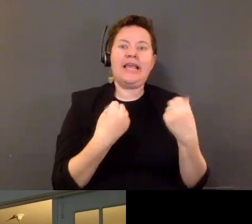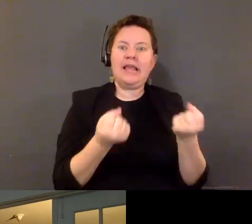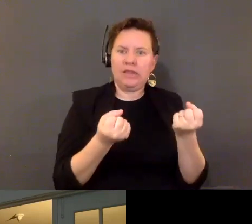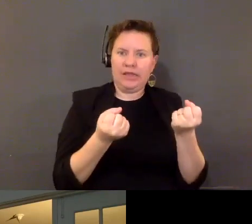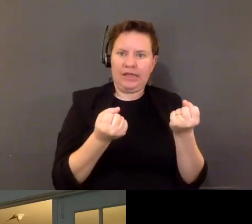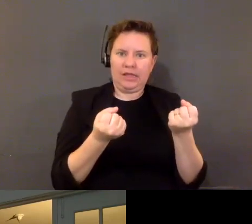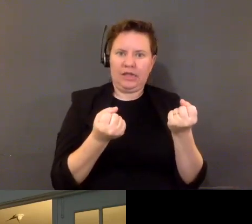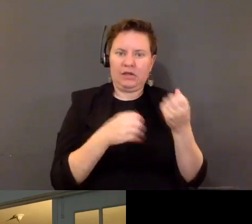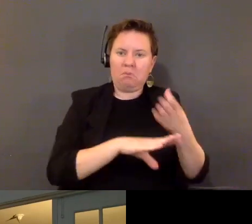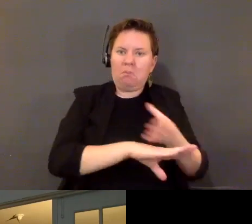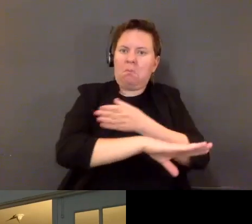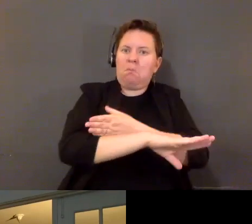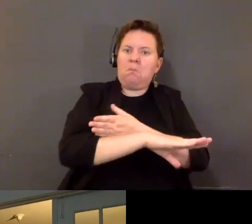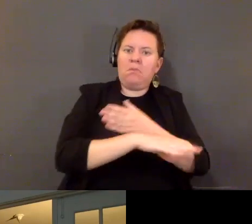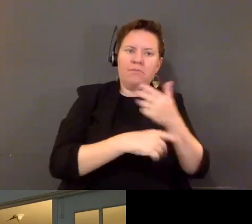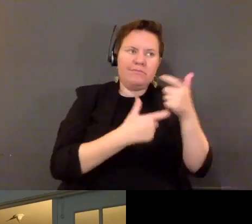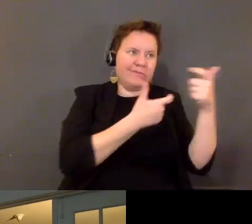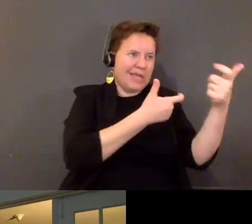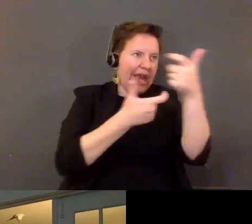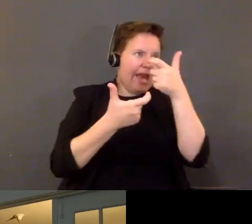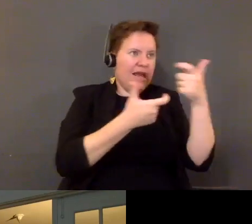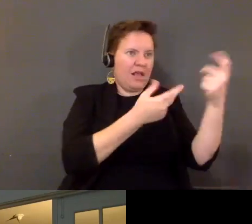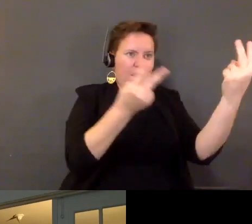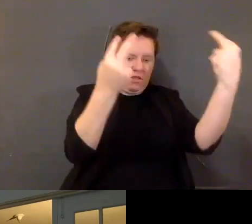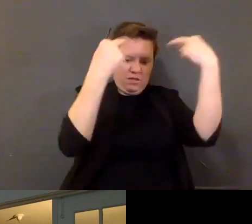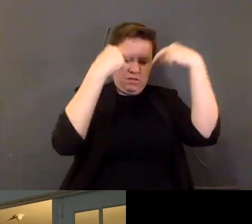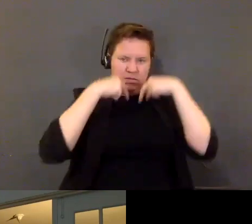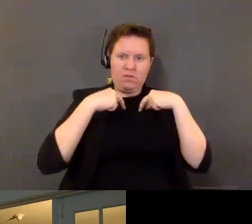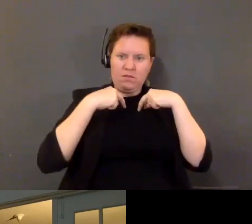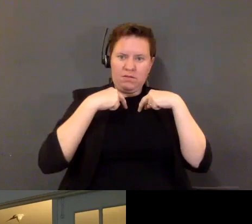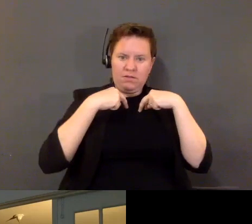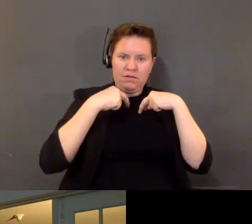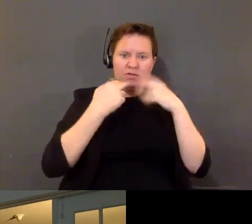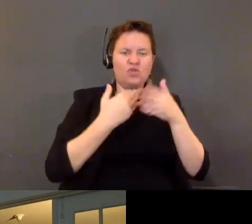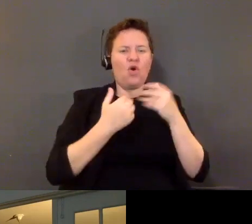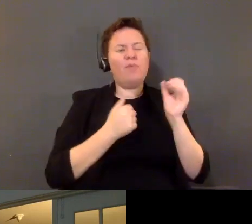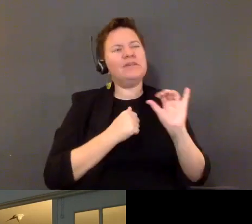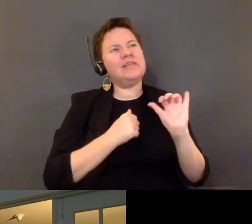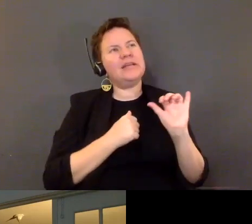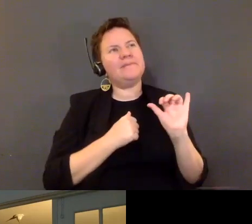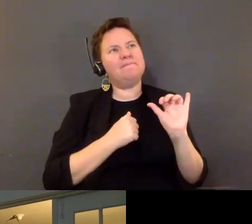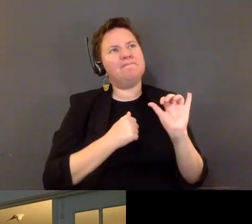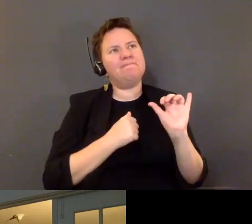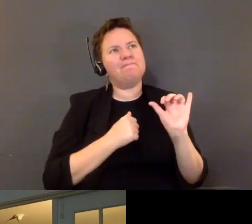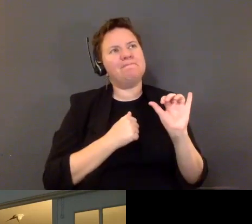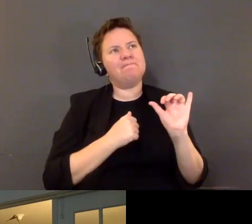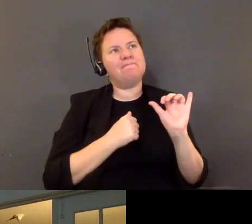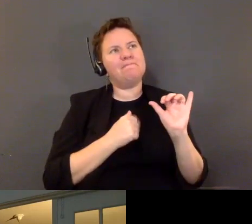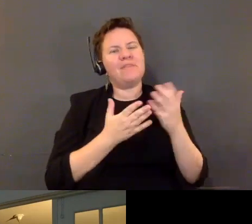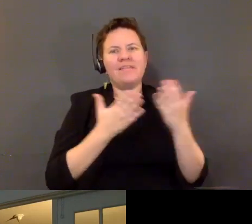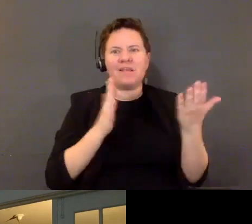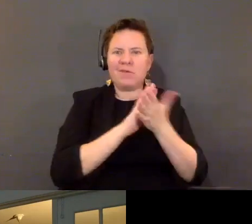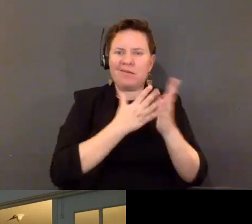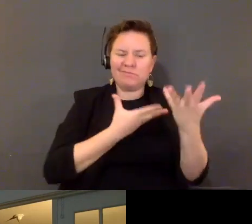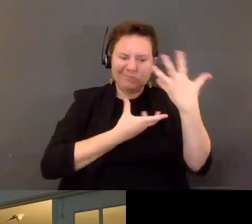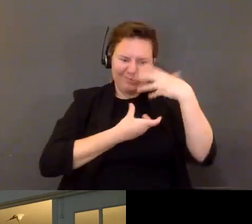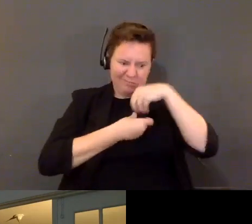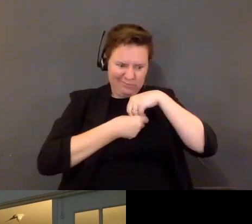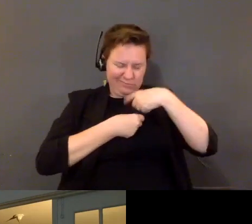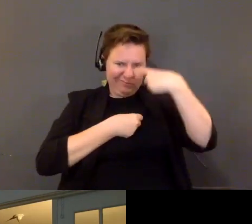and brought it inward so that it's almost like a a thing that that gets inside your head and and